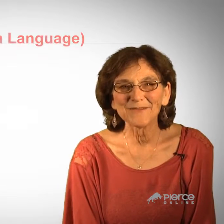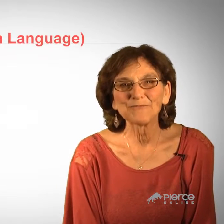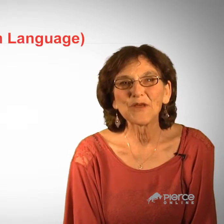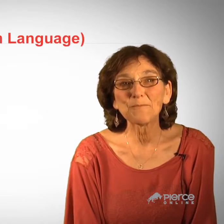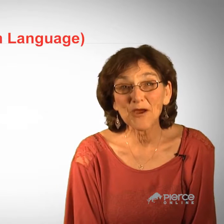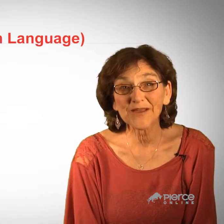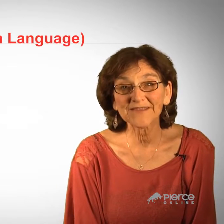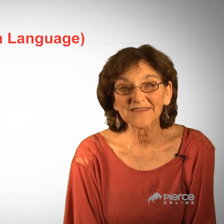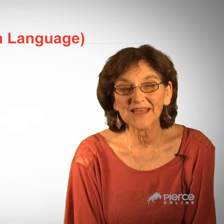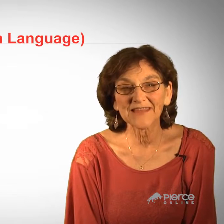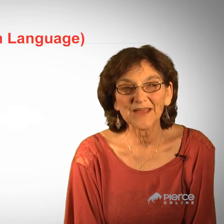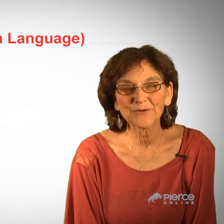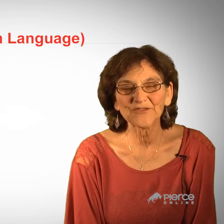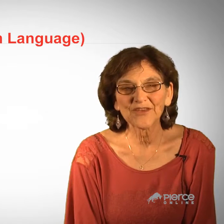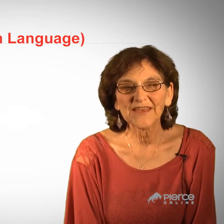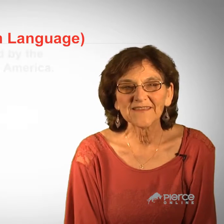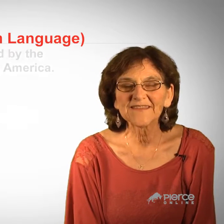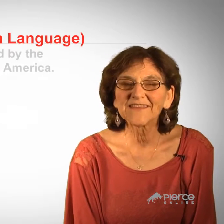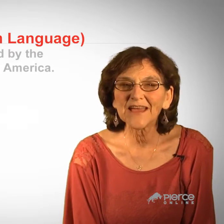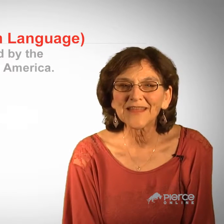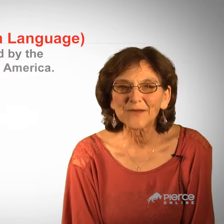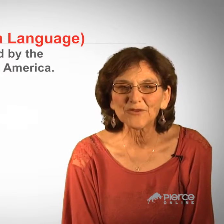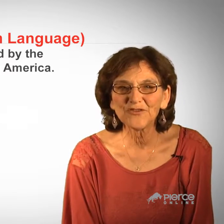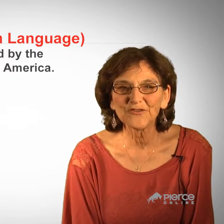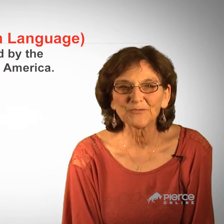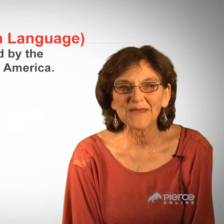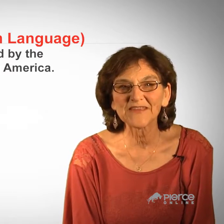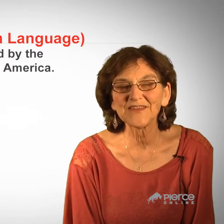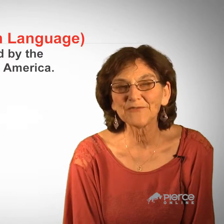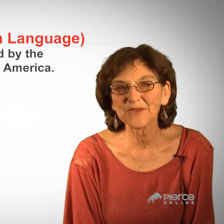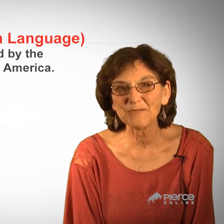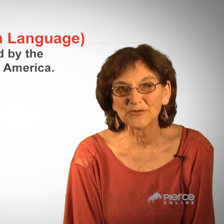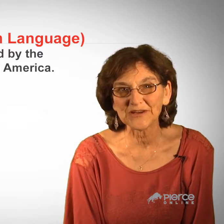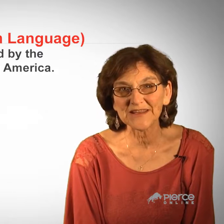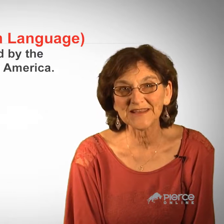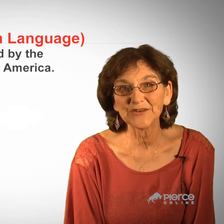American Sign Language, is the sign language used by the Deaf community in